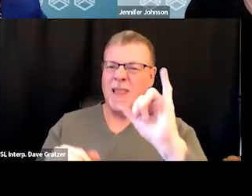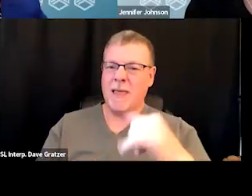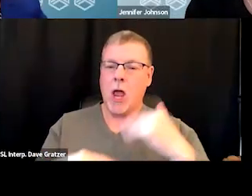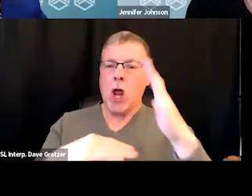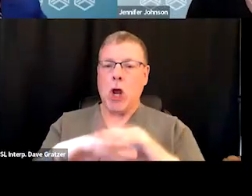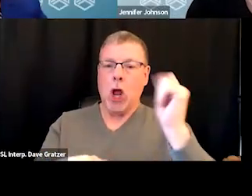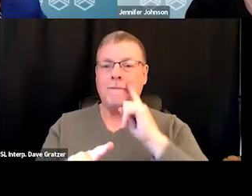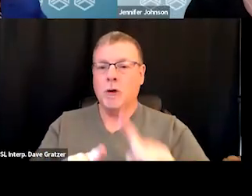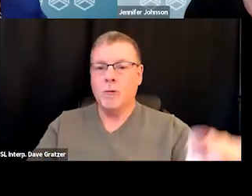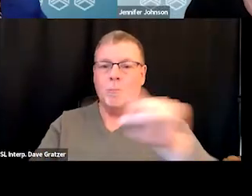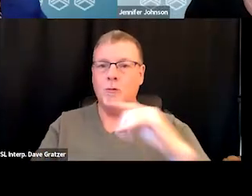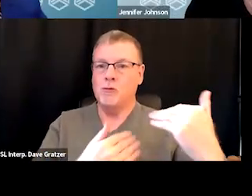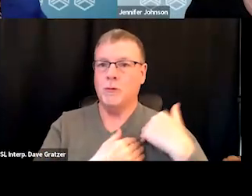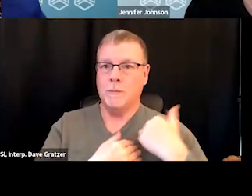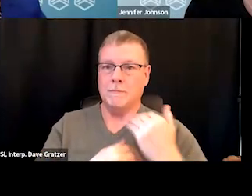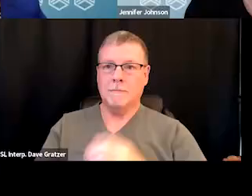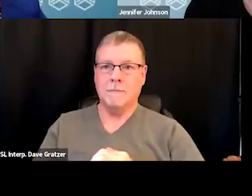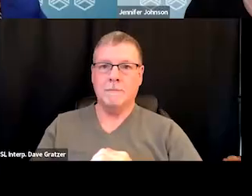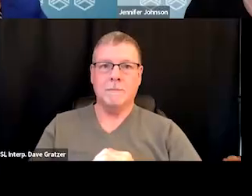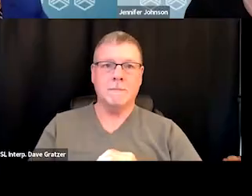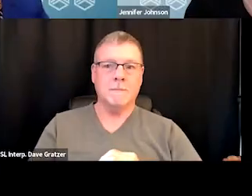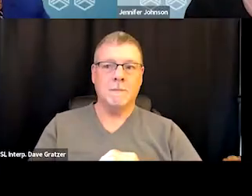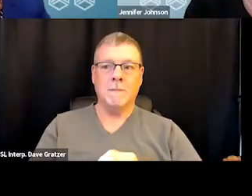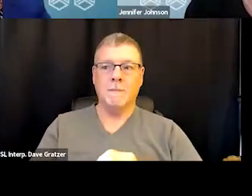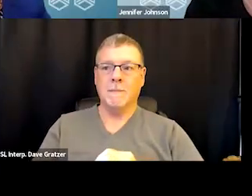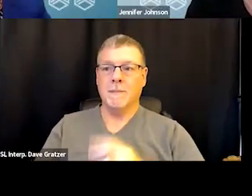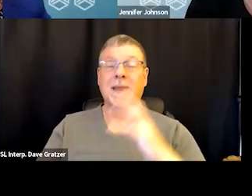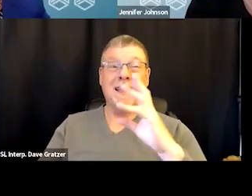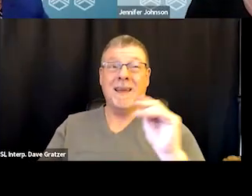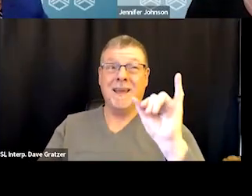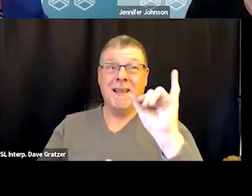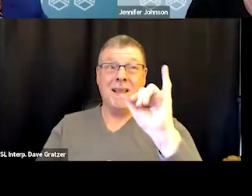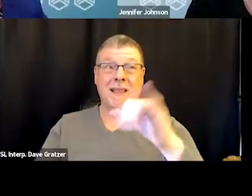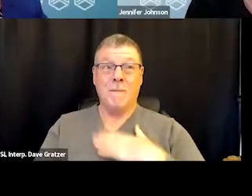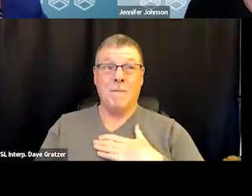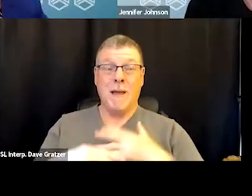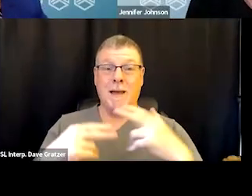So I think that's my last slide, and I apologize, I went